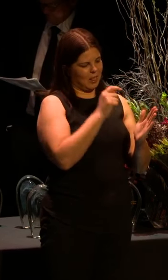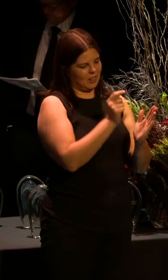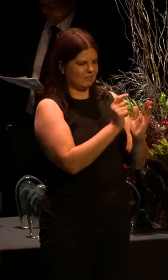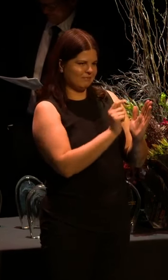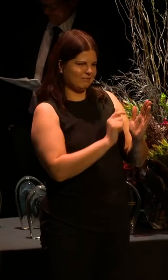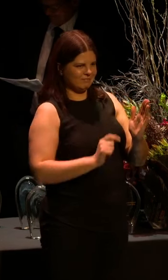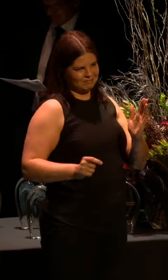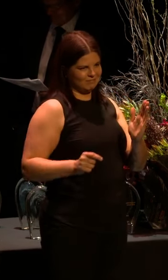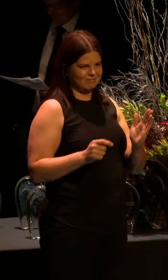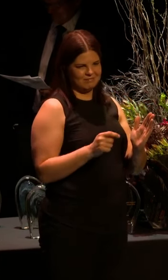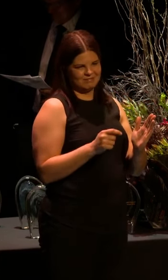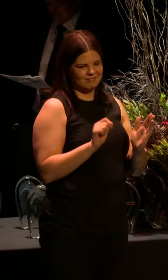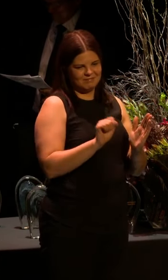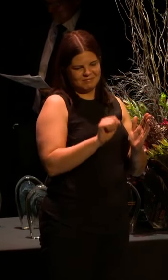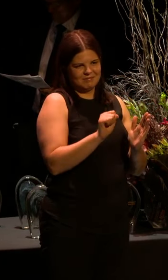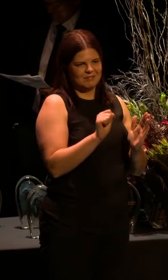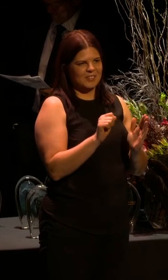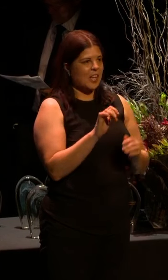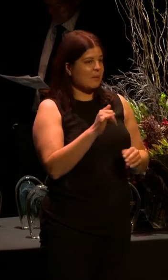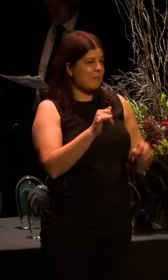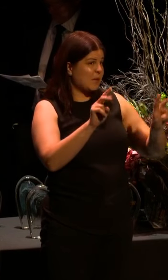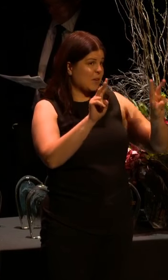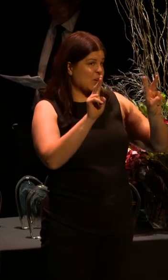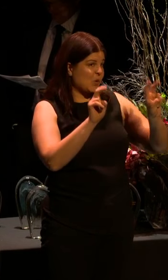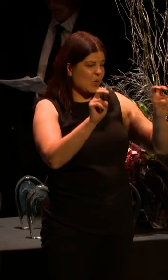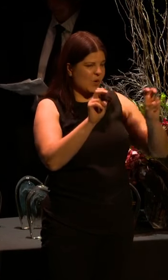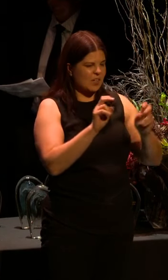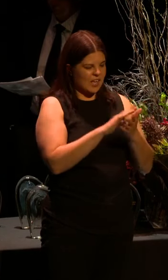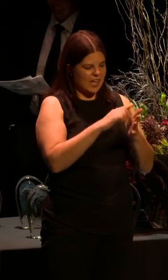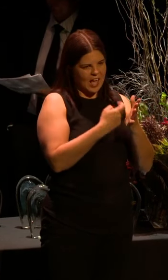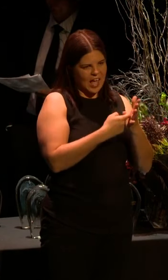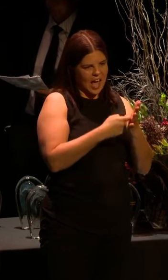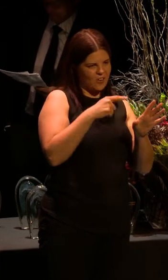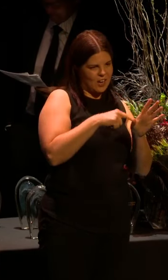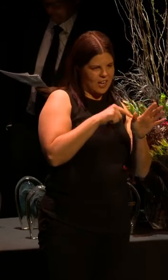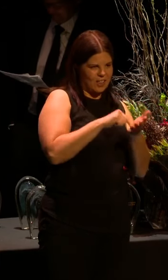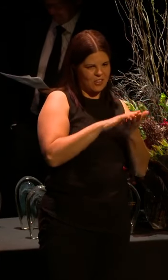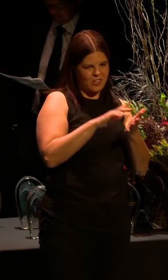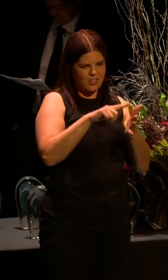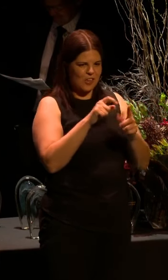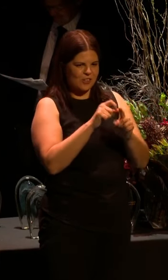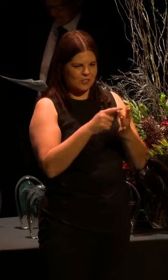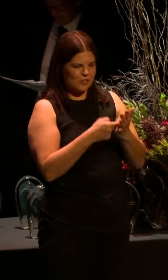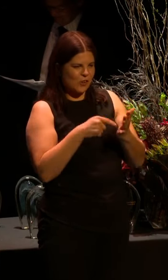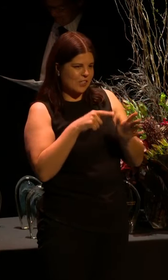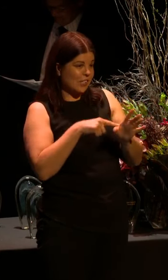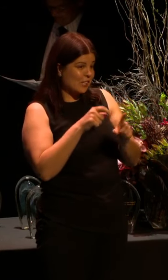Perhaps they'll be called Harry The Dirty Dog. Harry By The Sea.